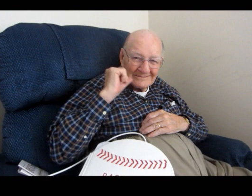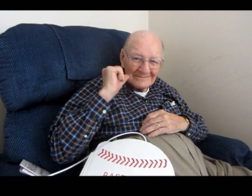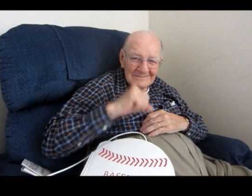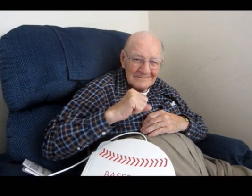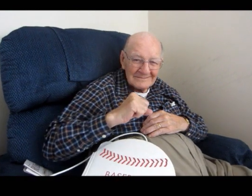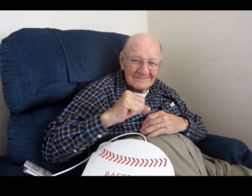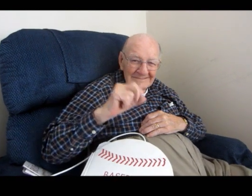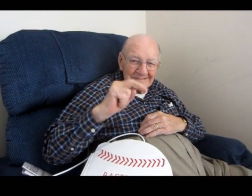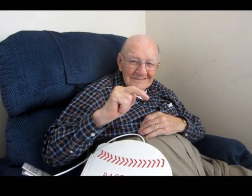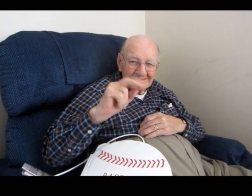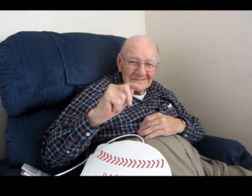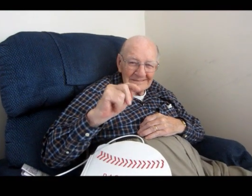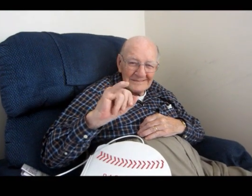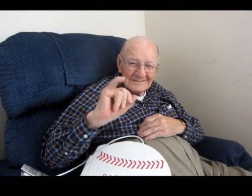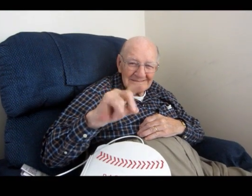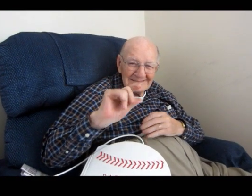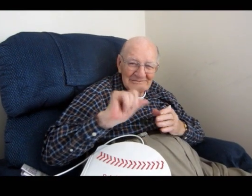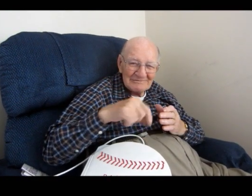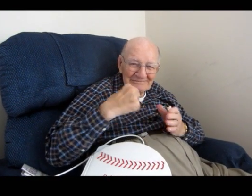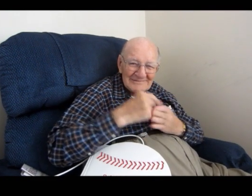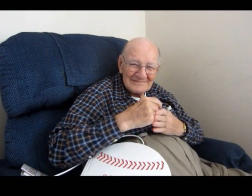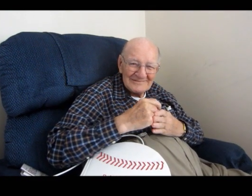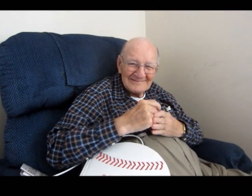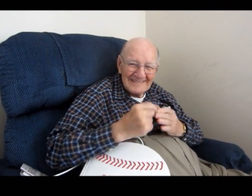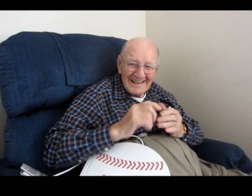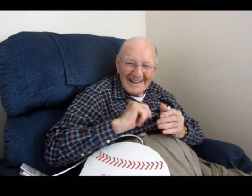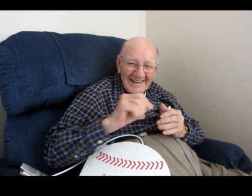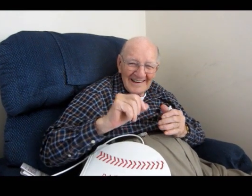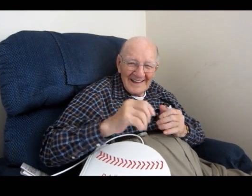I'm an old teaching alum of NTID